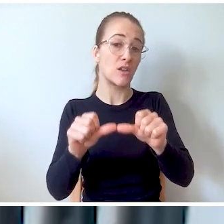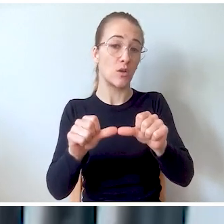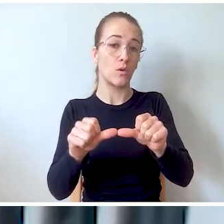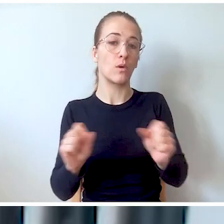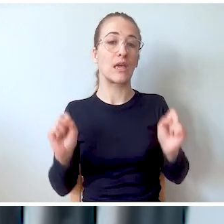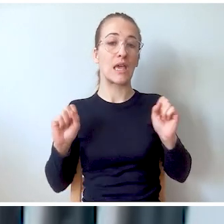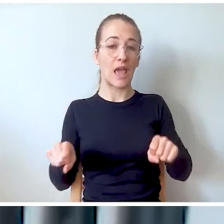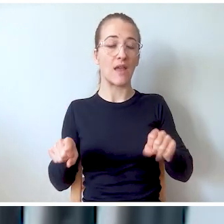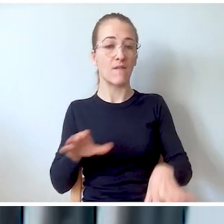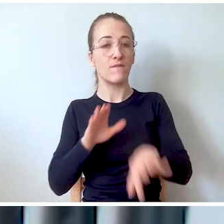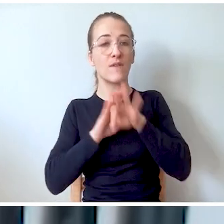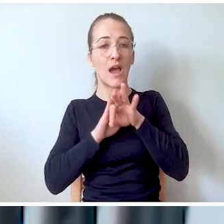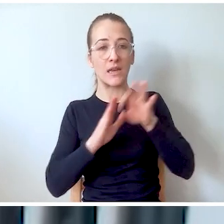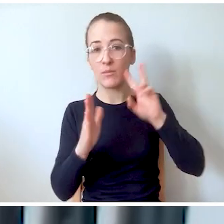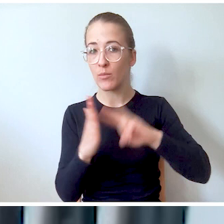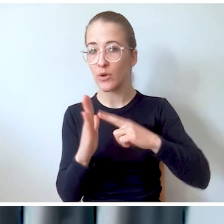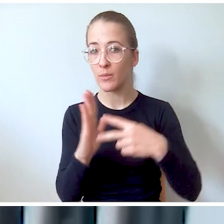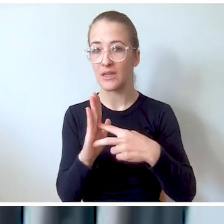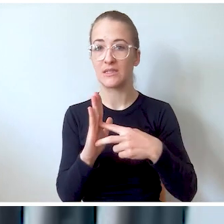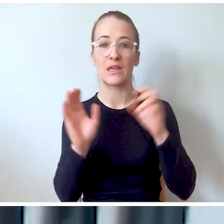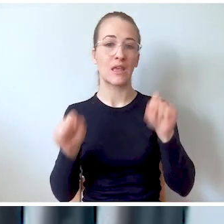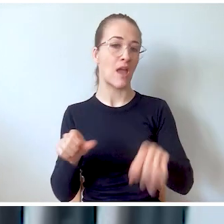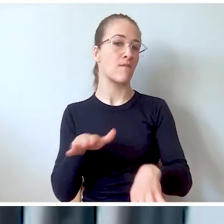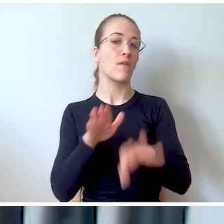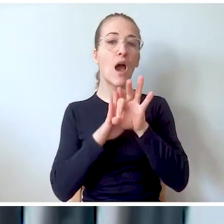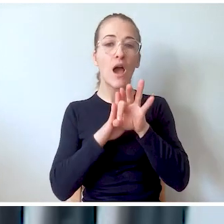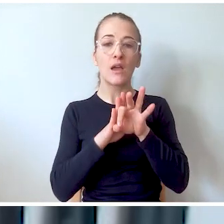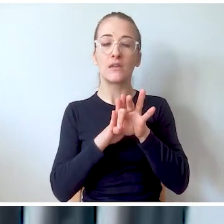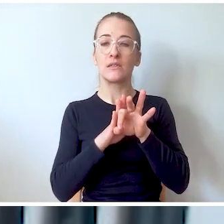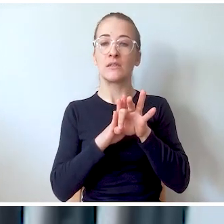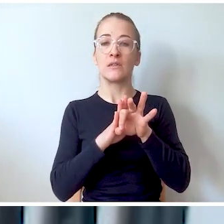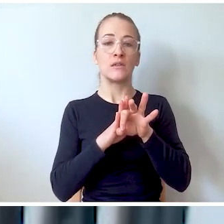can find a sense of purpose, can take what is